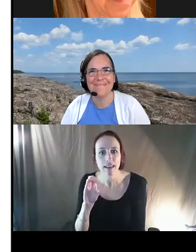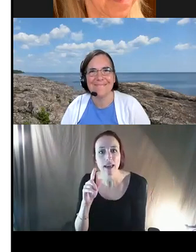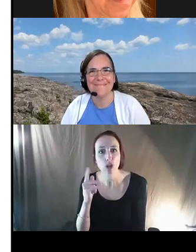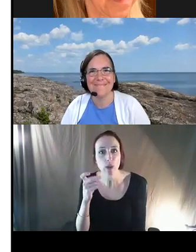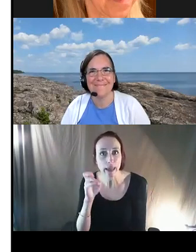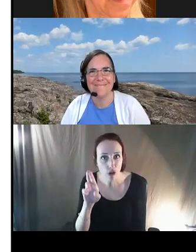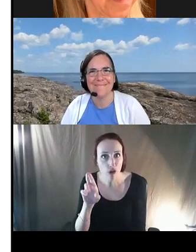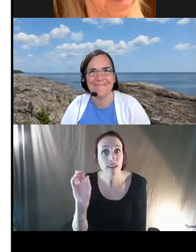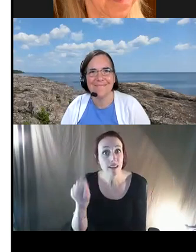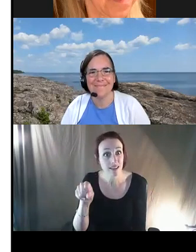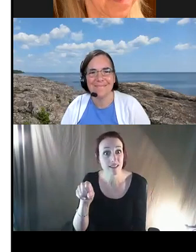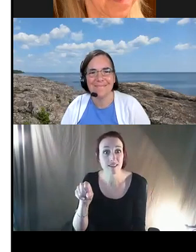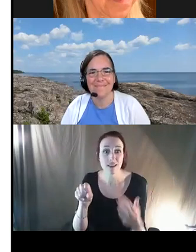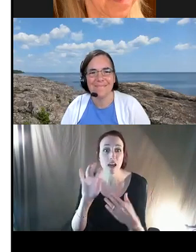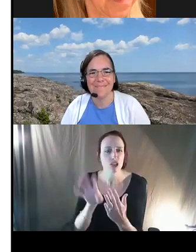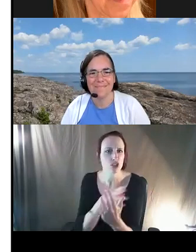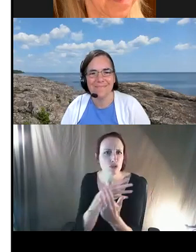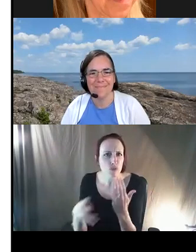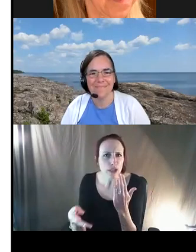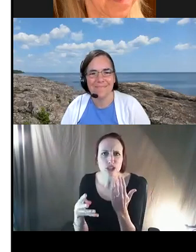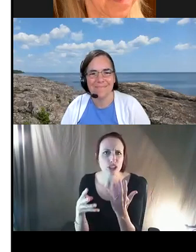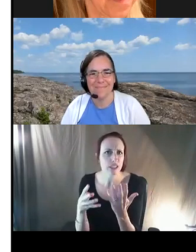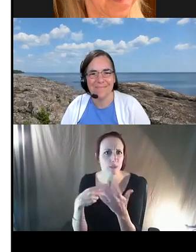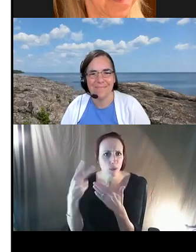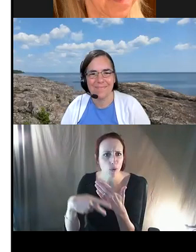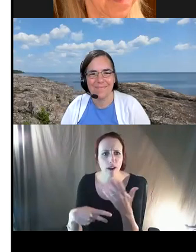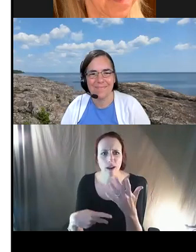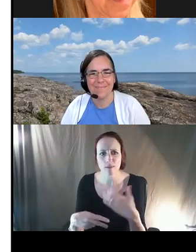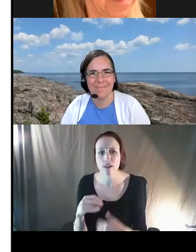Spreadsheet application, voice assistant.